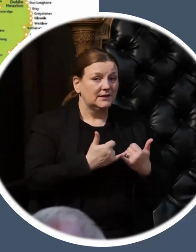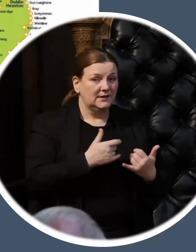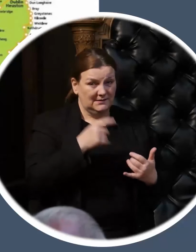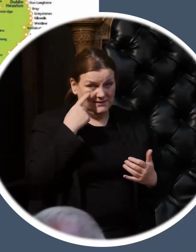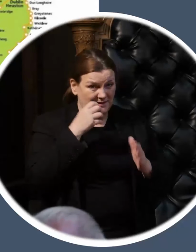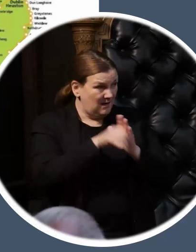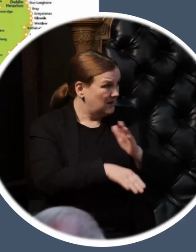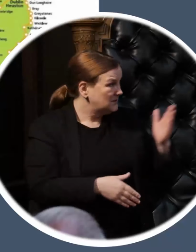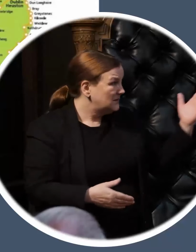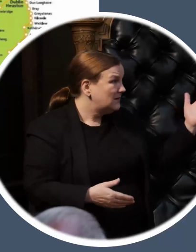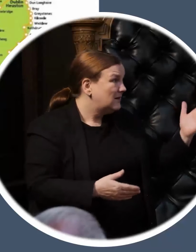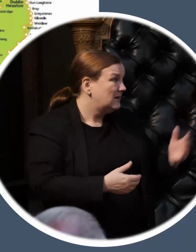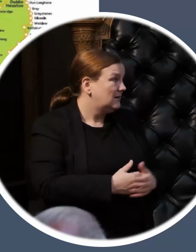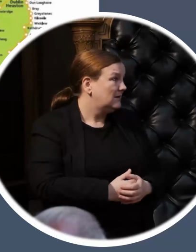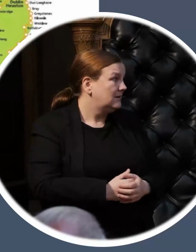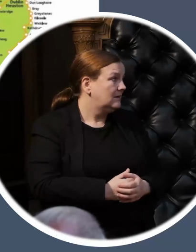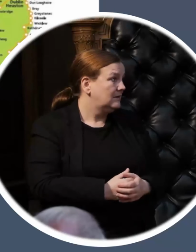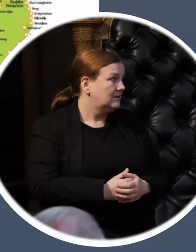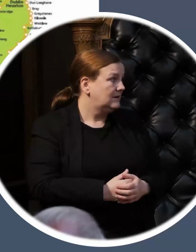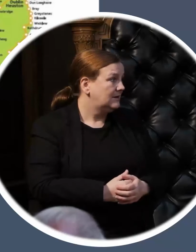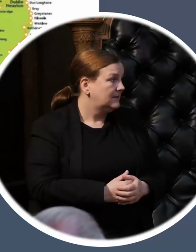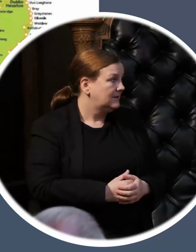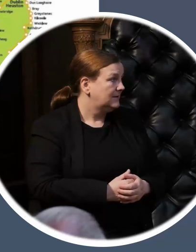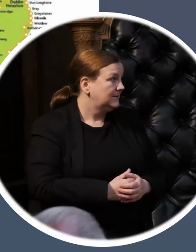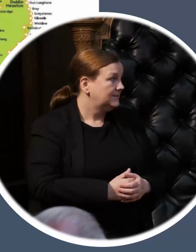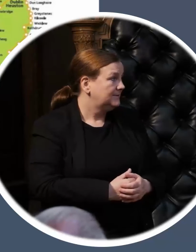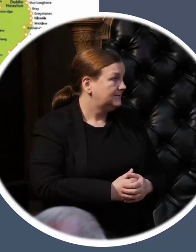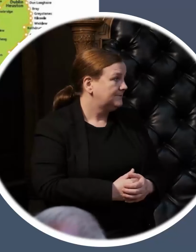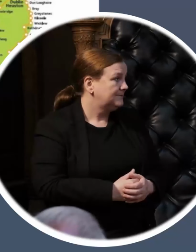It's particularly, I think most notably is of course in